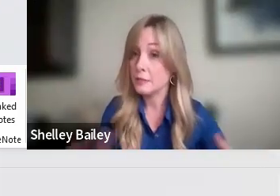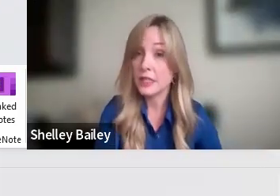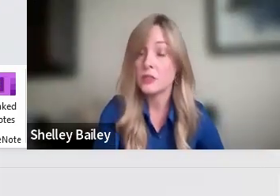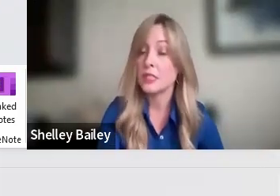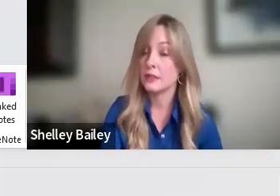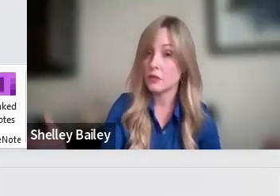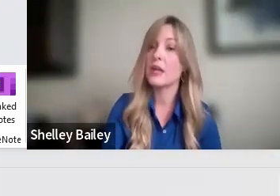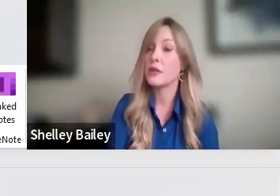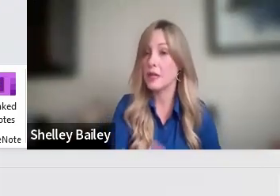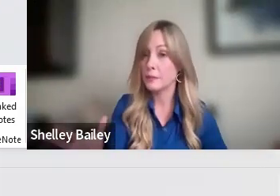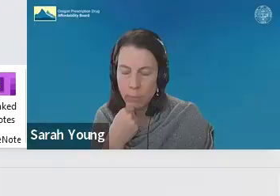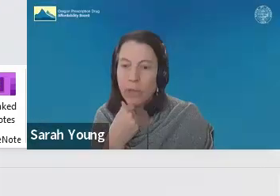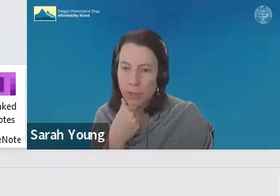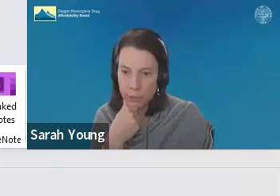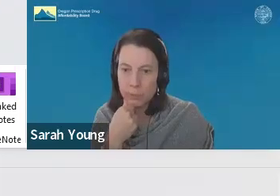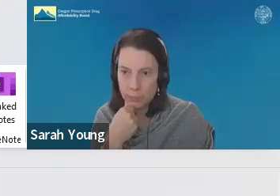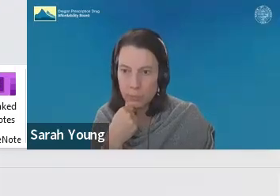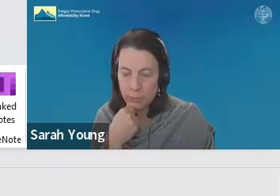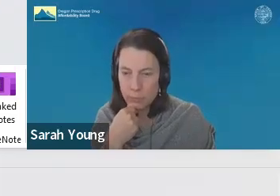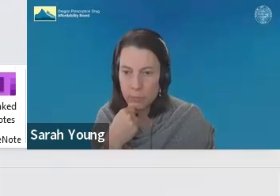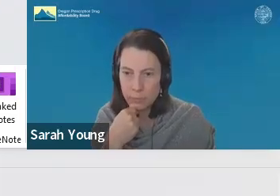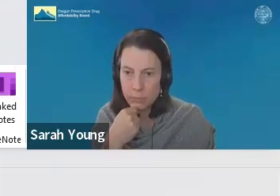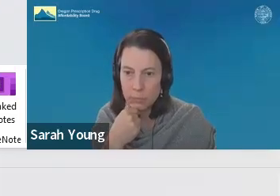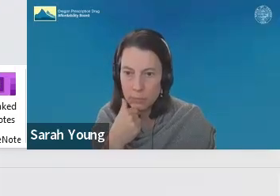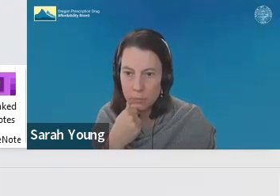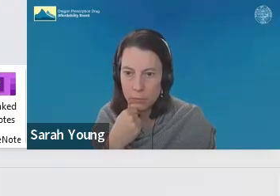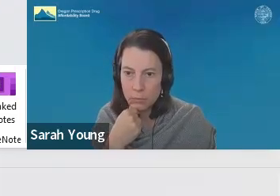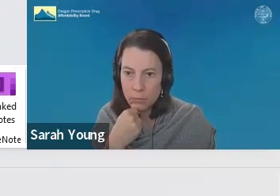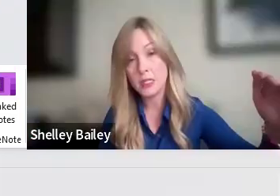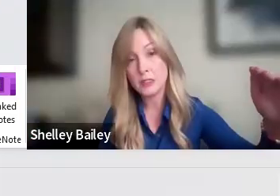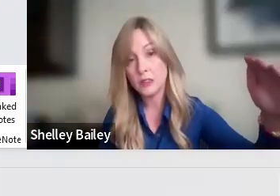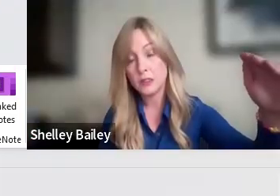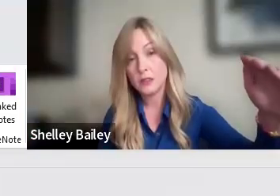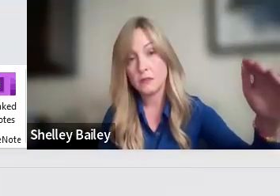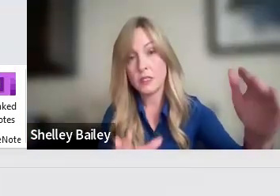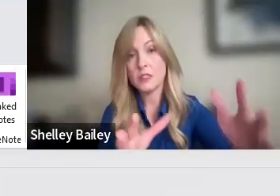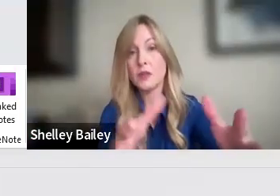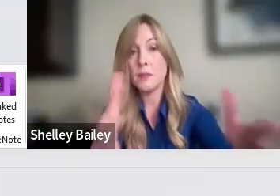name like you said or carrier name. By carrier. Right. by carrier name this this plan these are